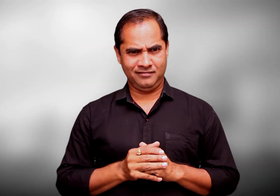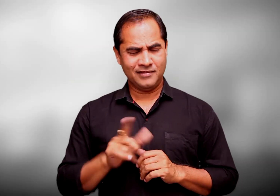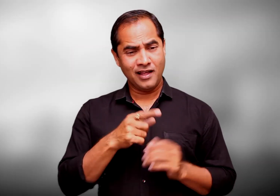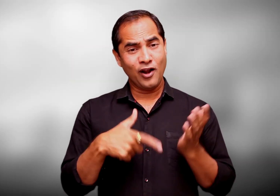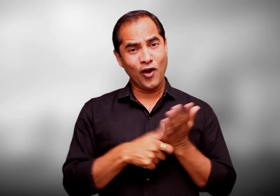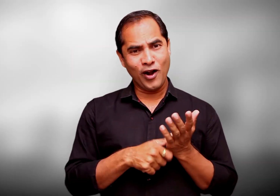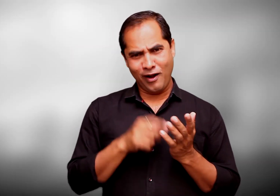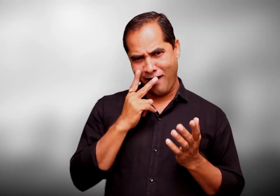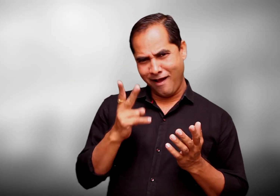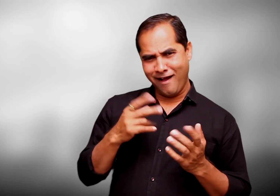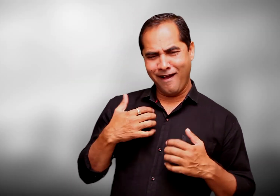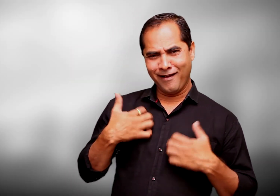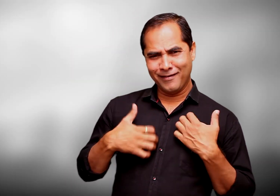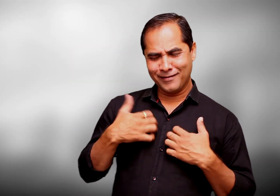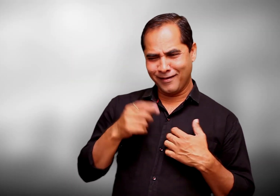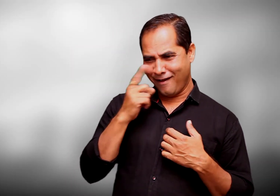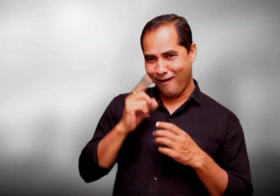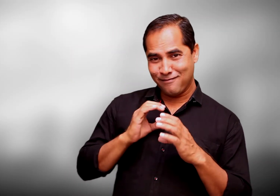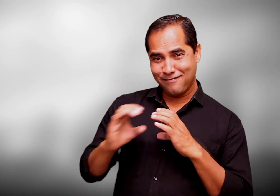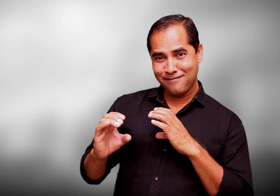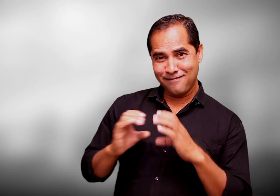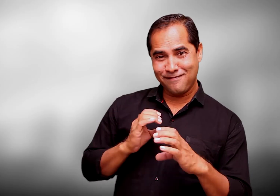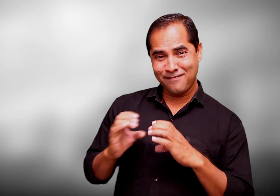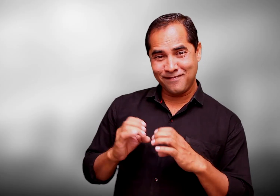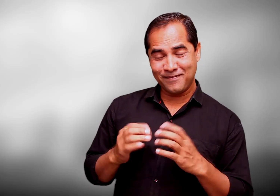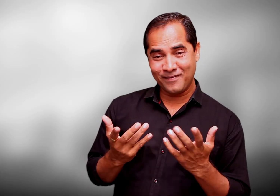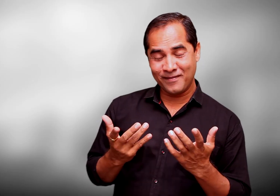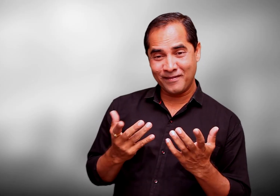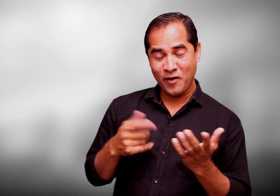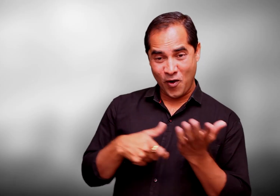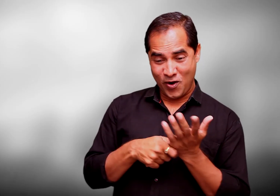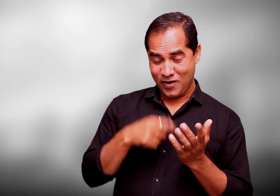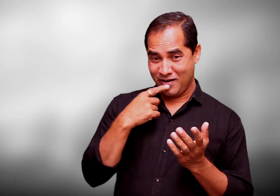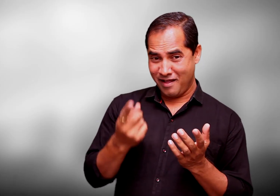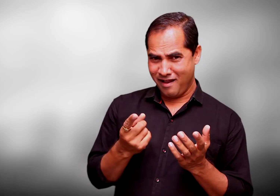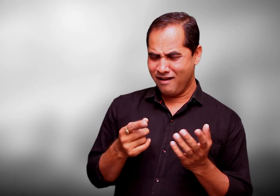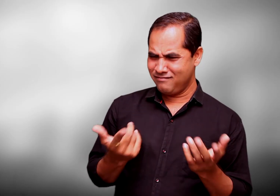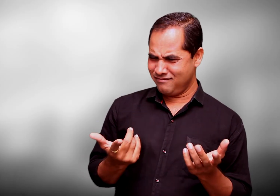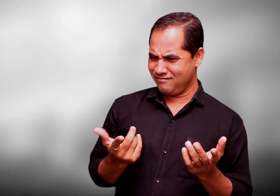Greatly amused by the girl's way of speaking, the conductor said - 'But you